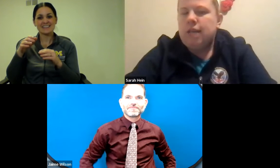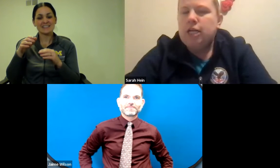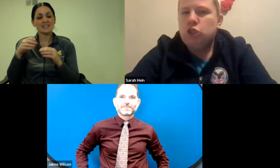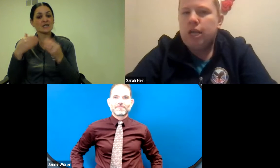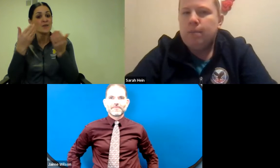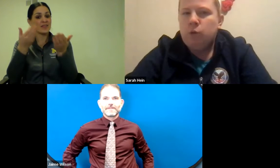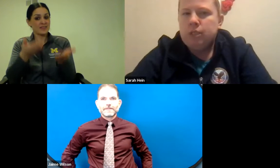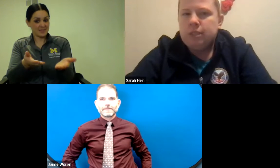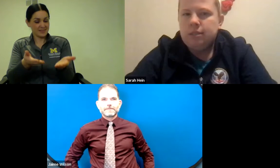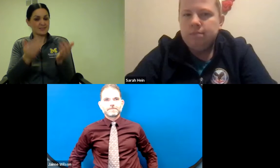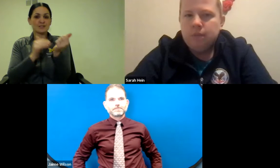Sarah Hein: So this is Dr. Jamie Wilson. Welcome.